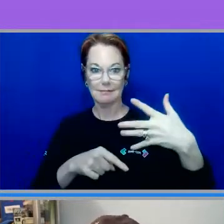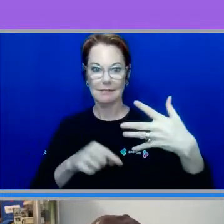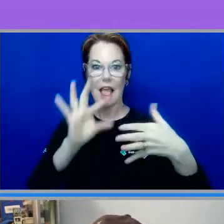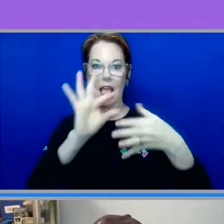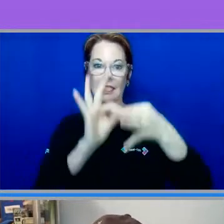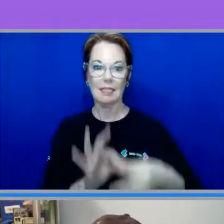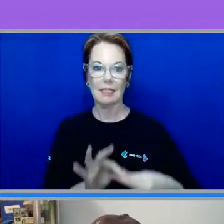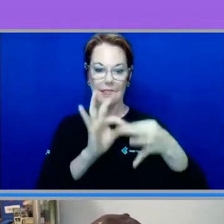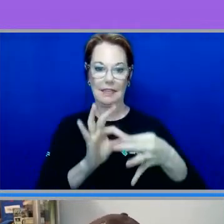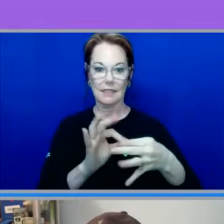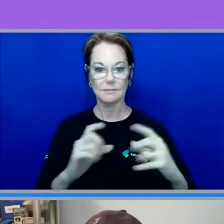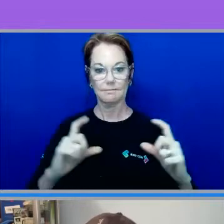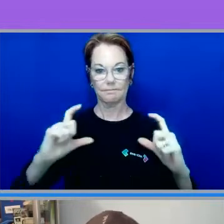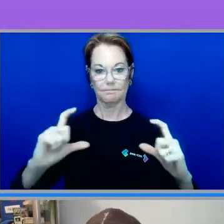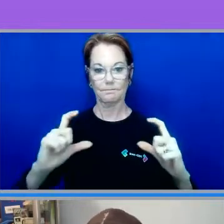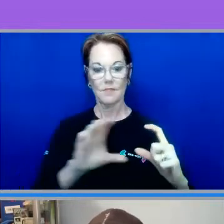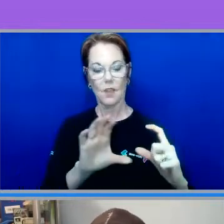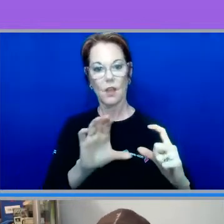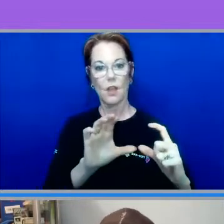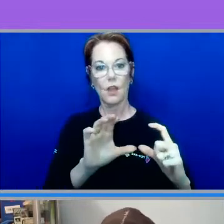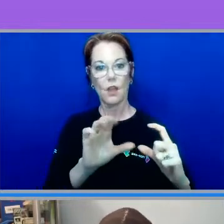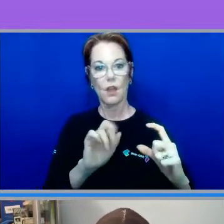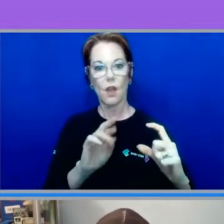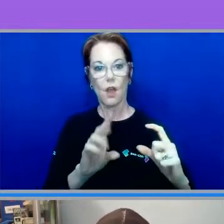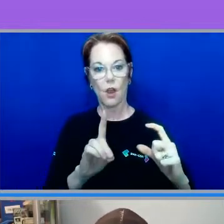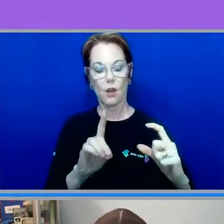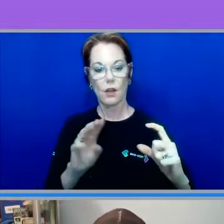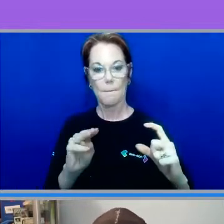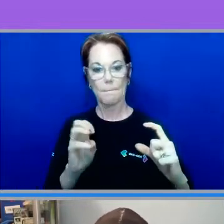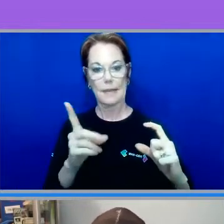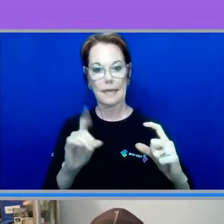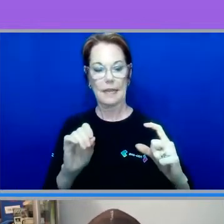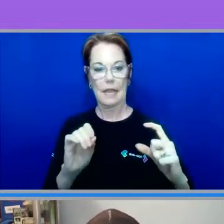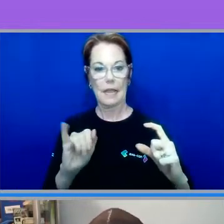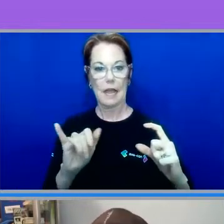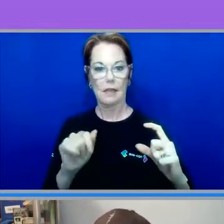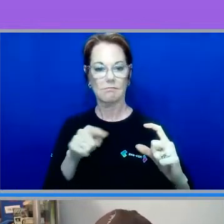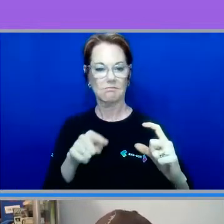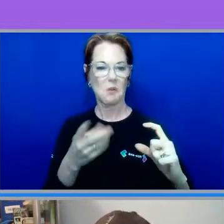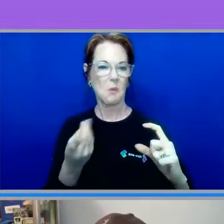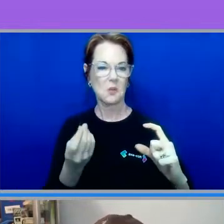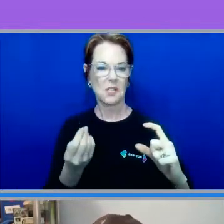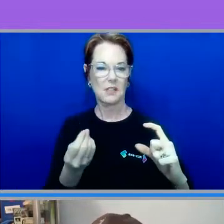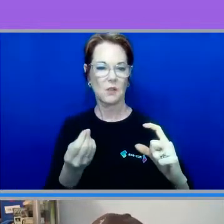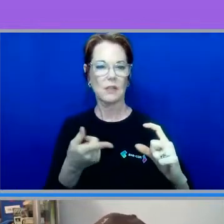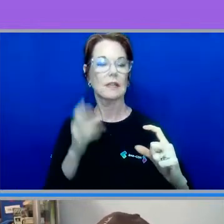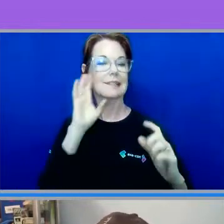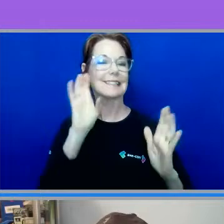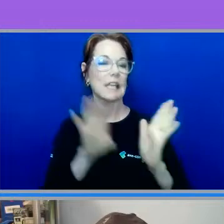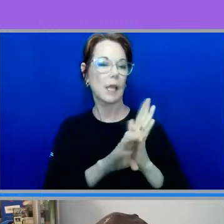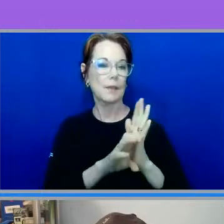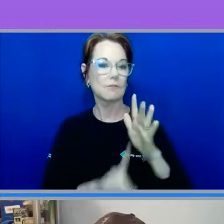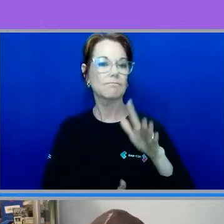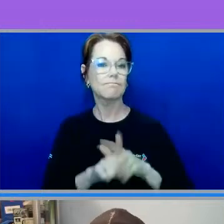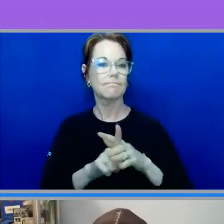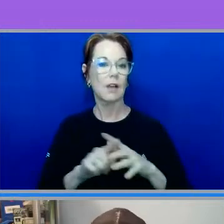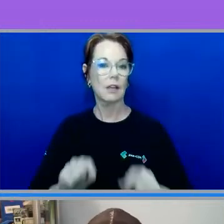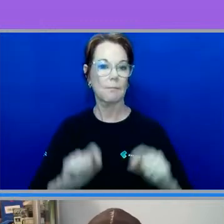Let's look at this example with card media. This is all this is doing is actually introducing an